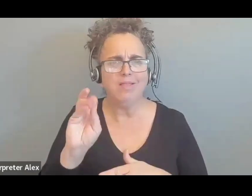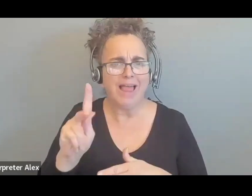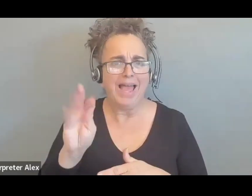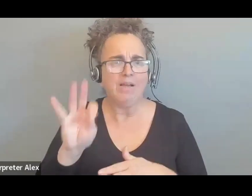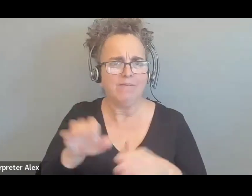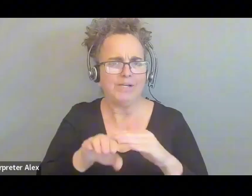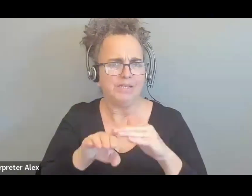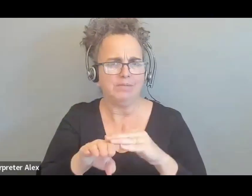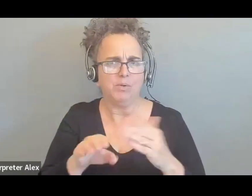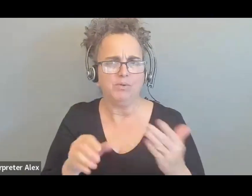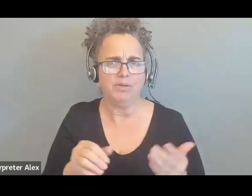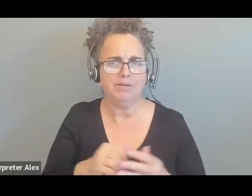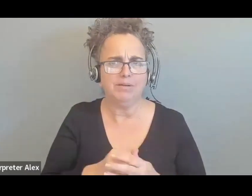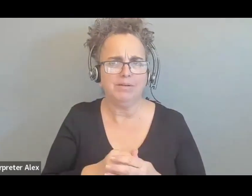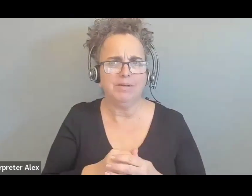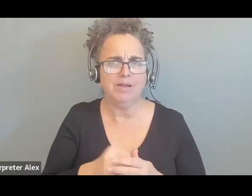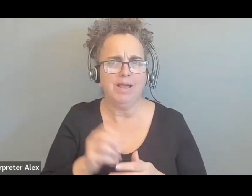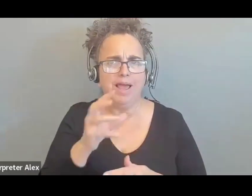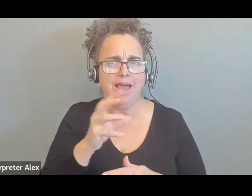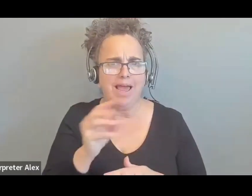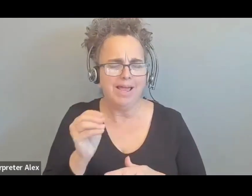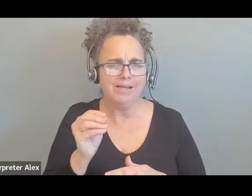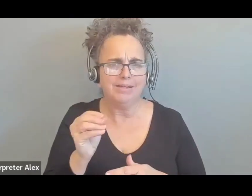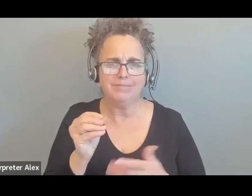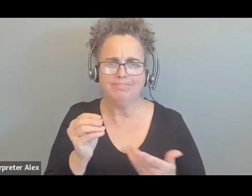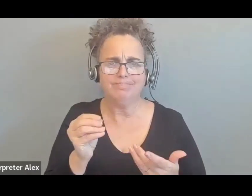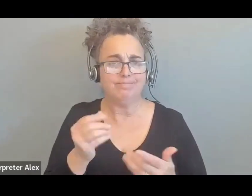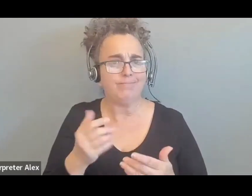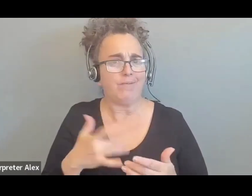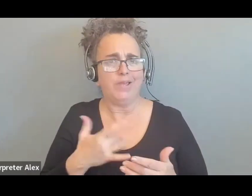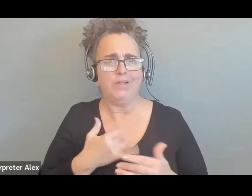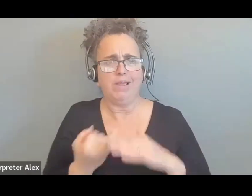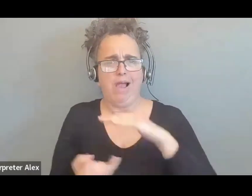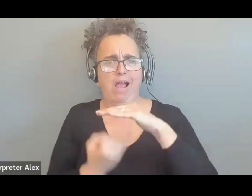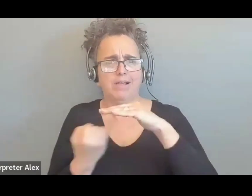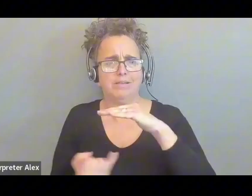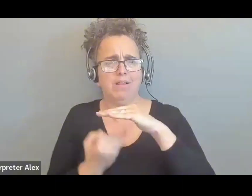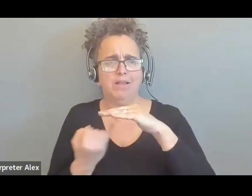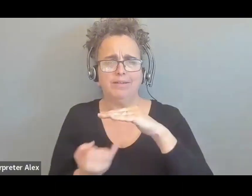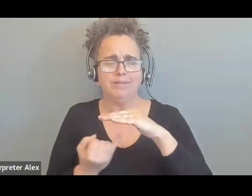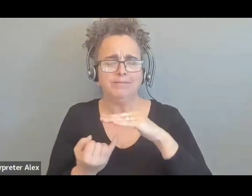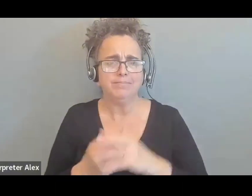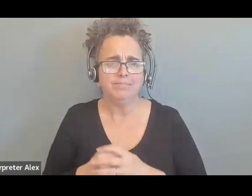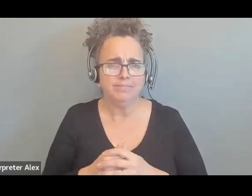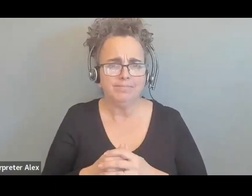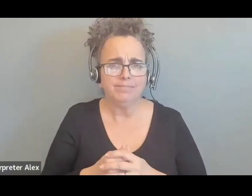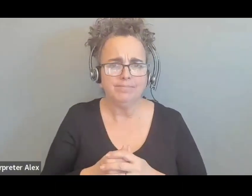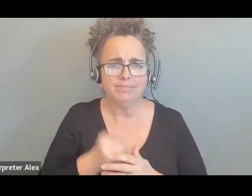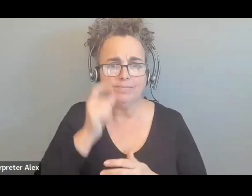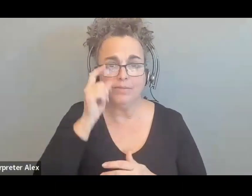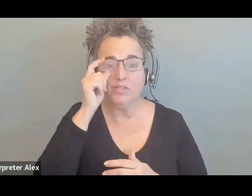and just isolation things can cause and when learning the assisted technology,